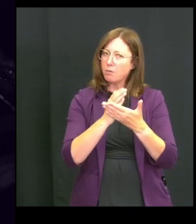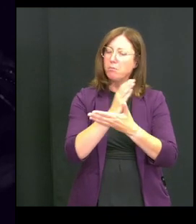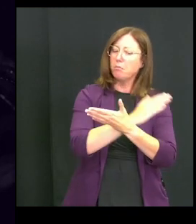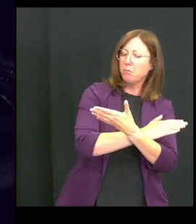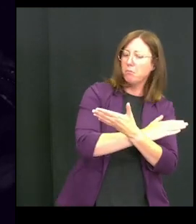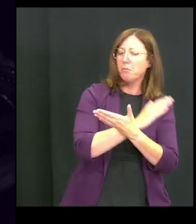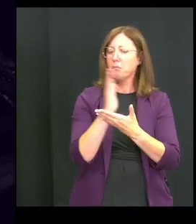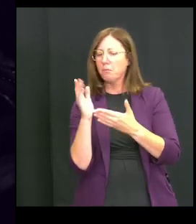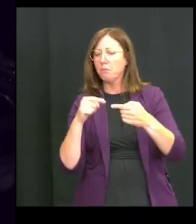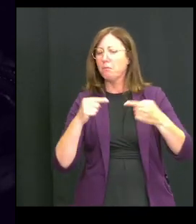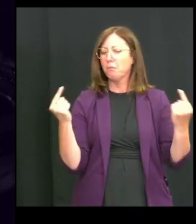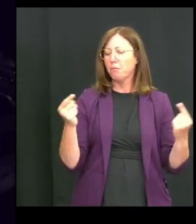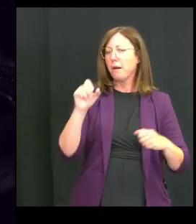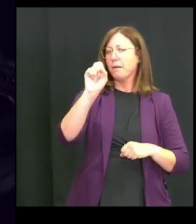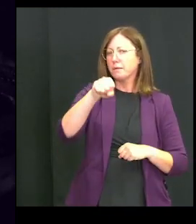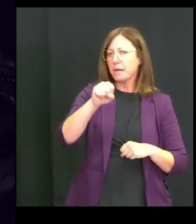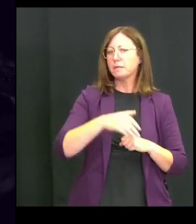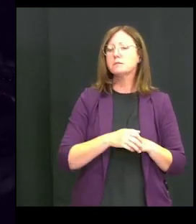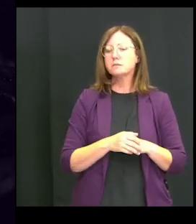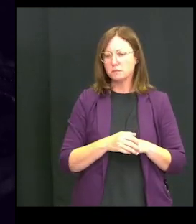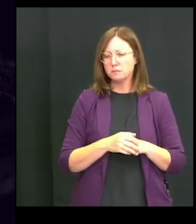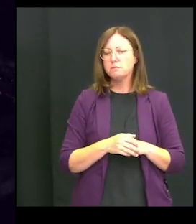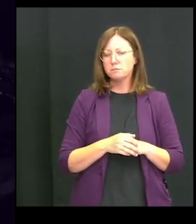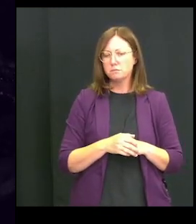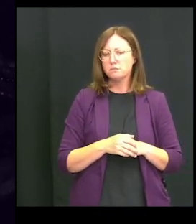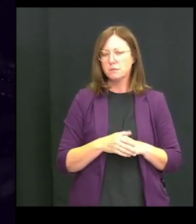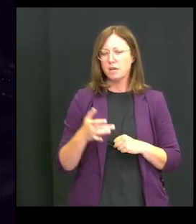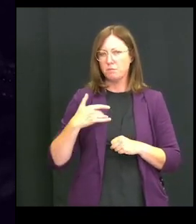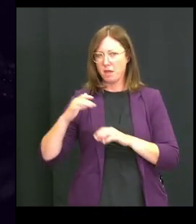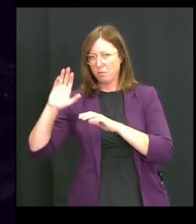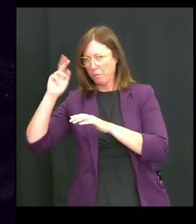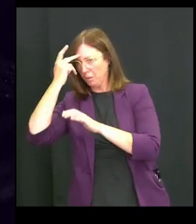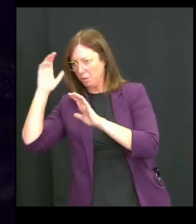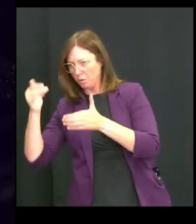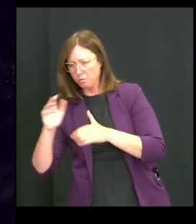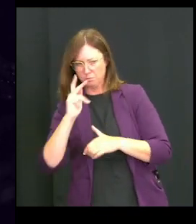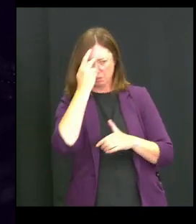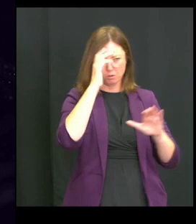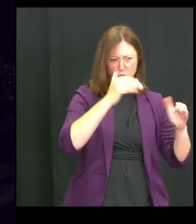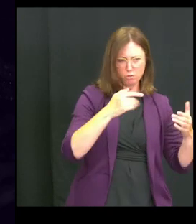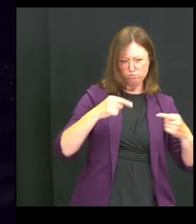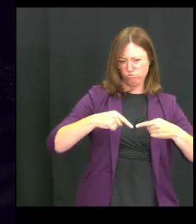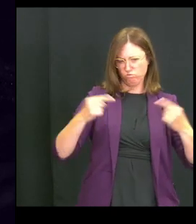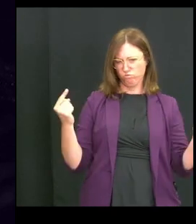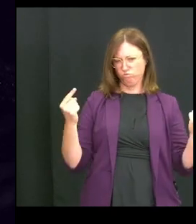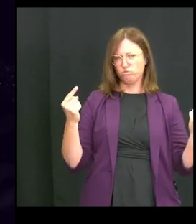Partisans increasingly dislike and disagree with one another, but we're not becoming more extreme,